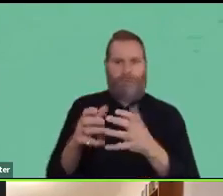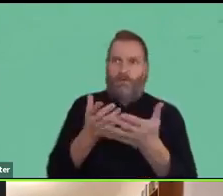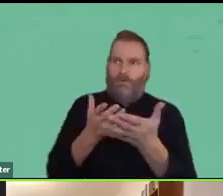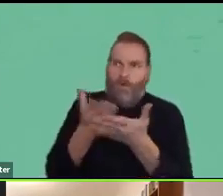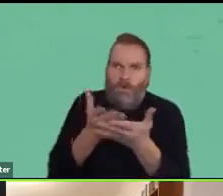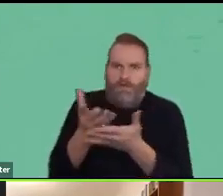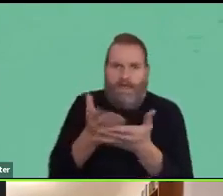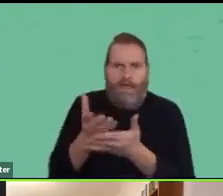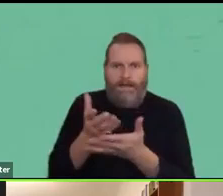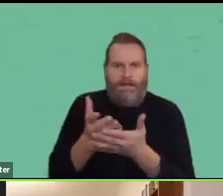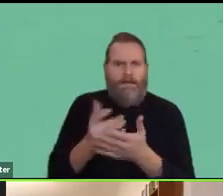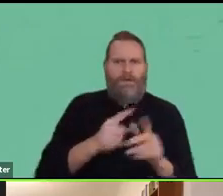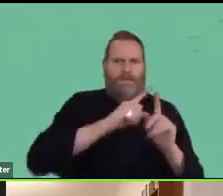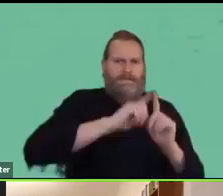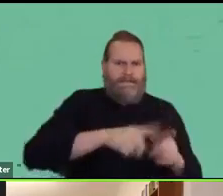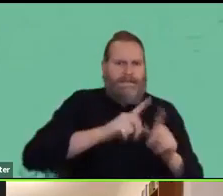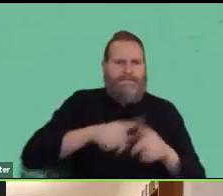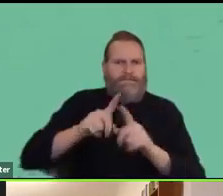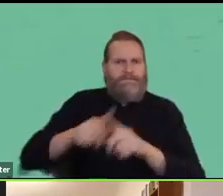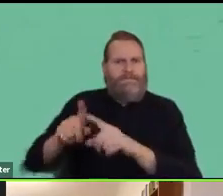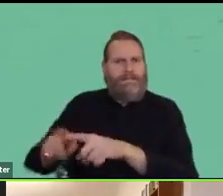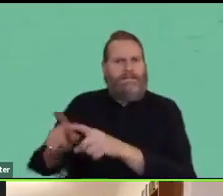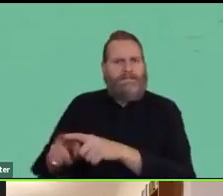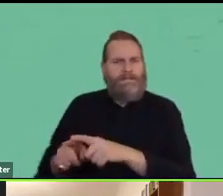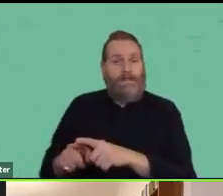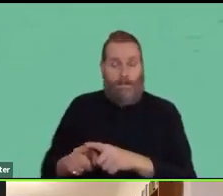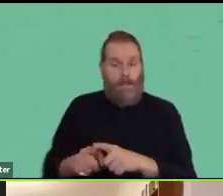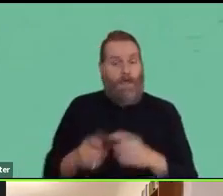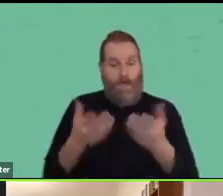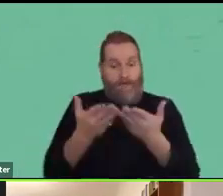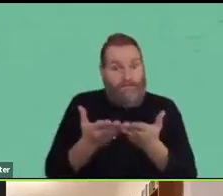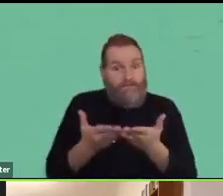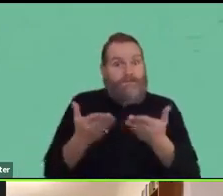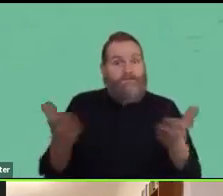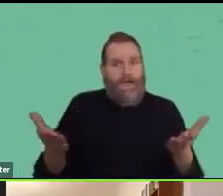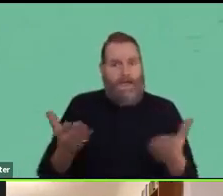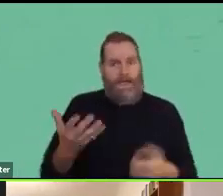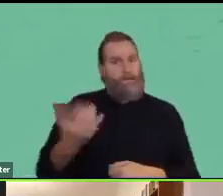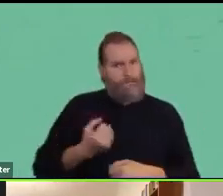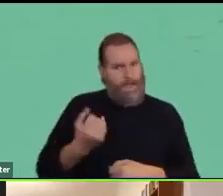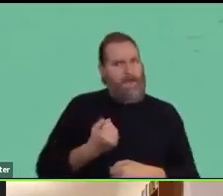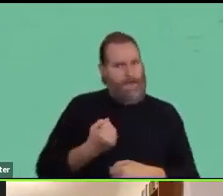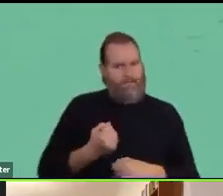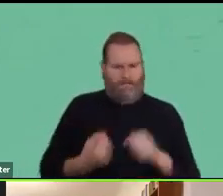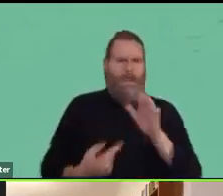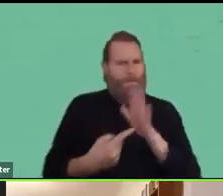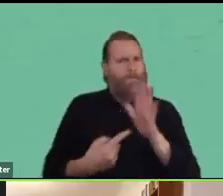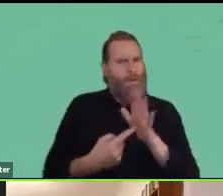and making fair pay system as well as ending the pay freeze is really important because just